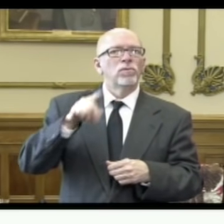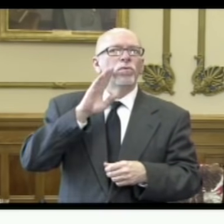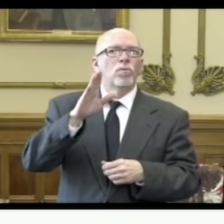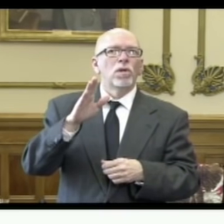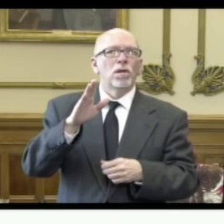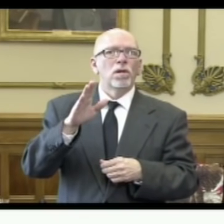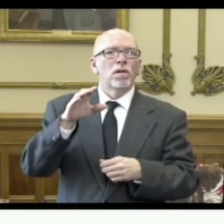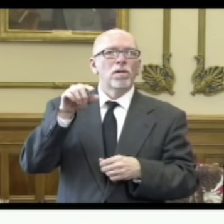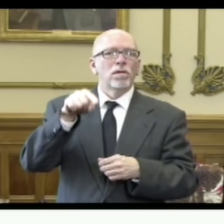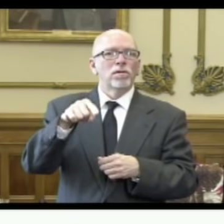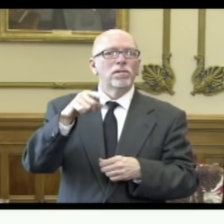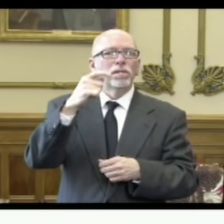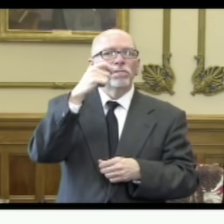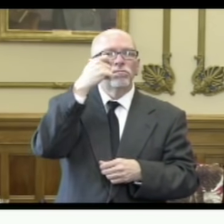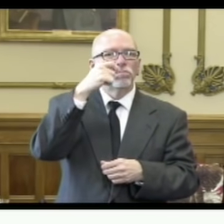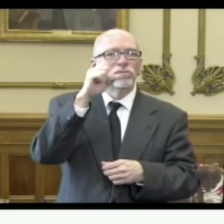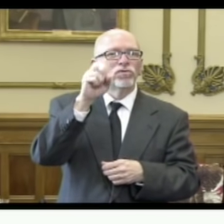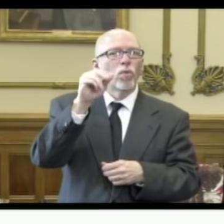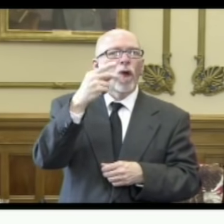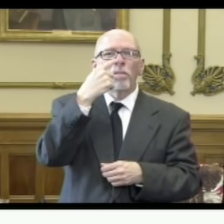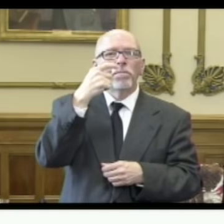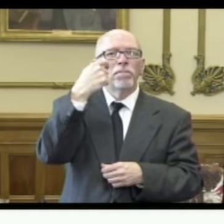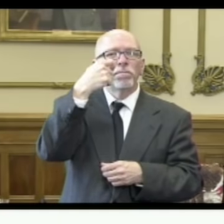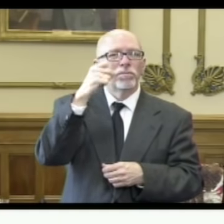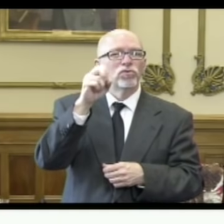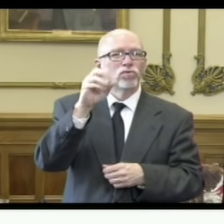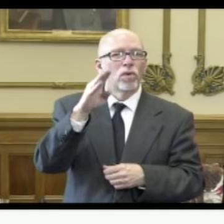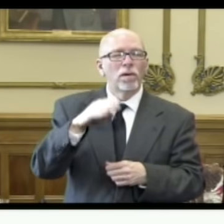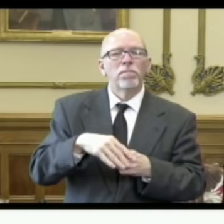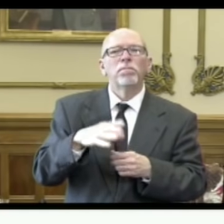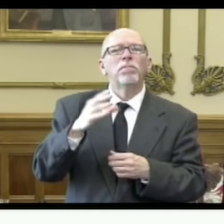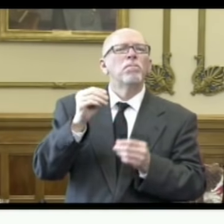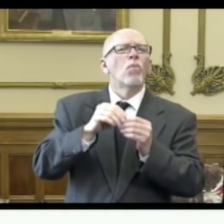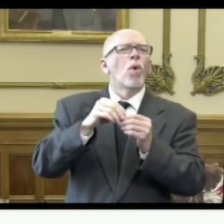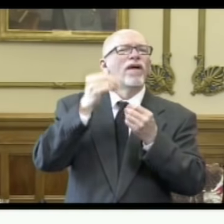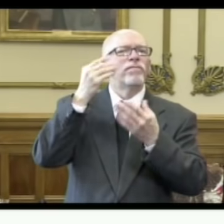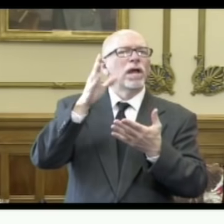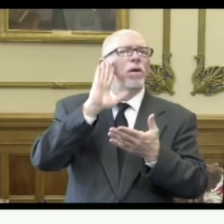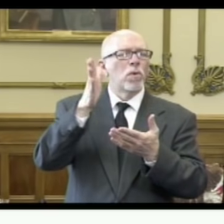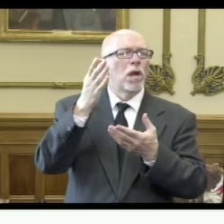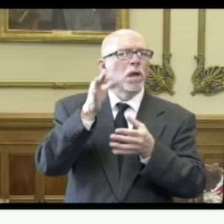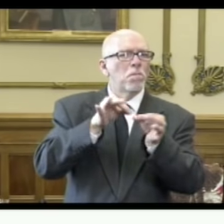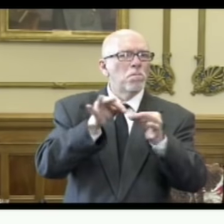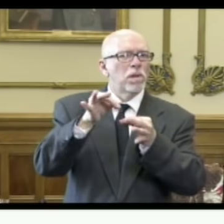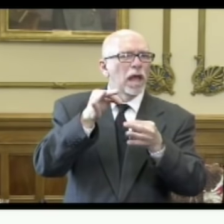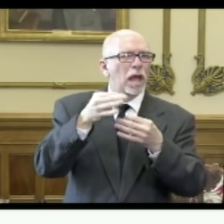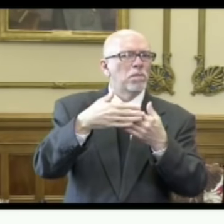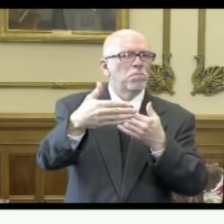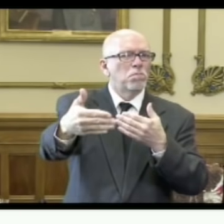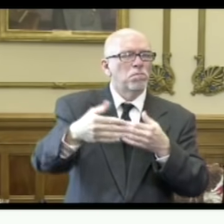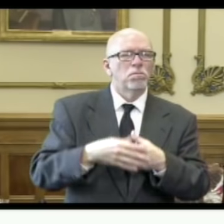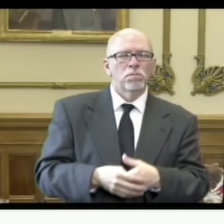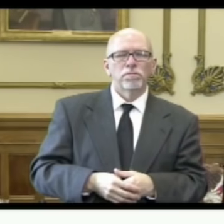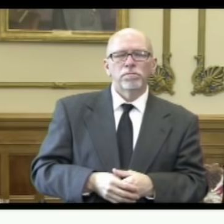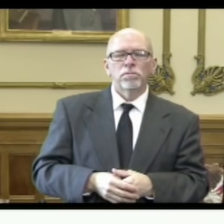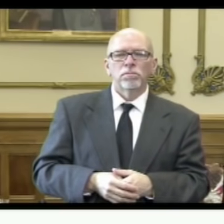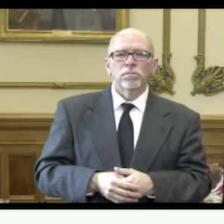OPEN ABOUT 2 DAYS BEFORE THE TESTING ACTUALLY OPEN UP. AND THIS IS GOING TO BE AN MP SWAB